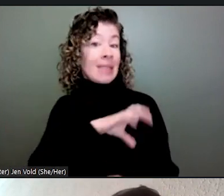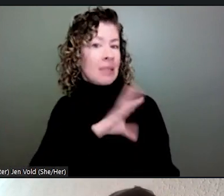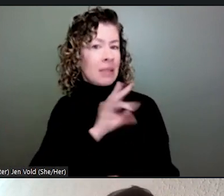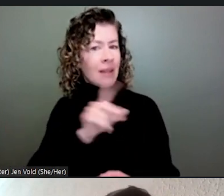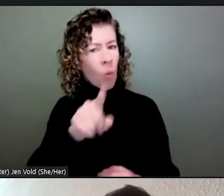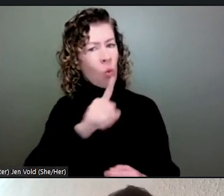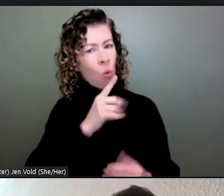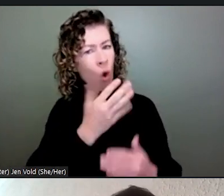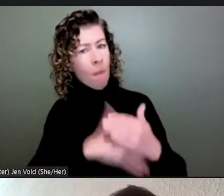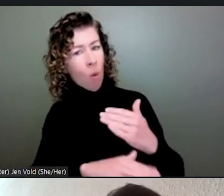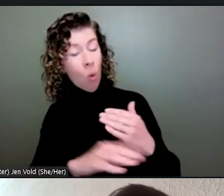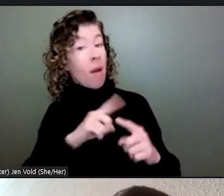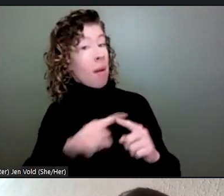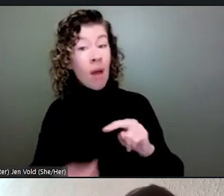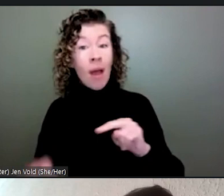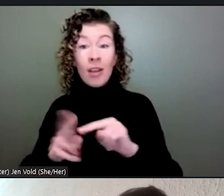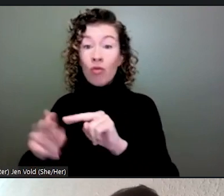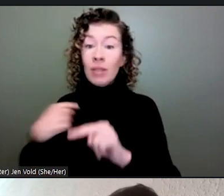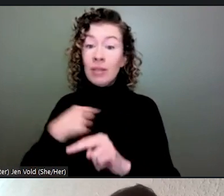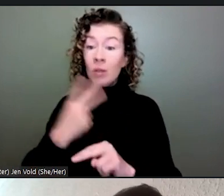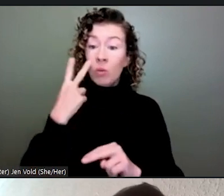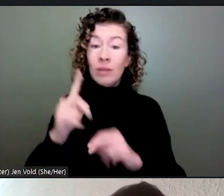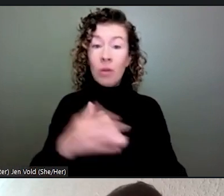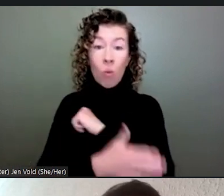But we've seen increasingly the way in which countries are using language tests,